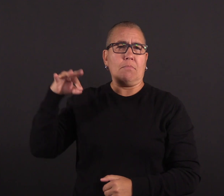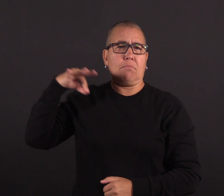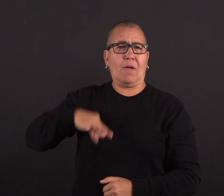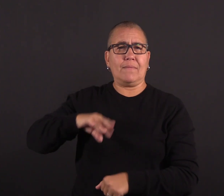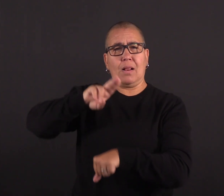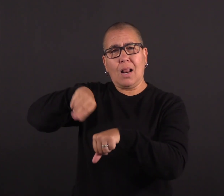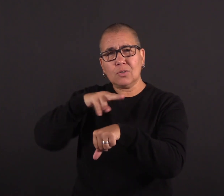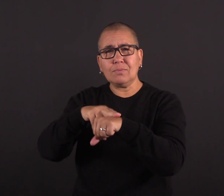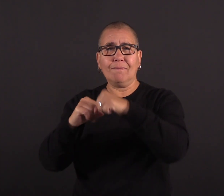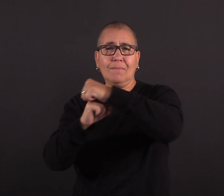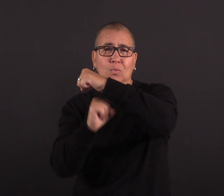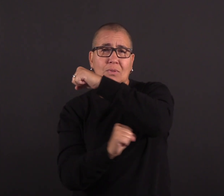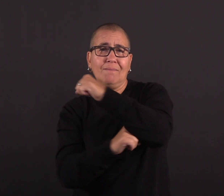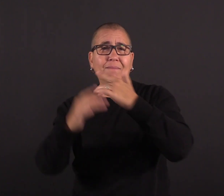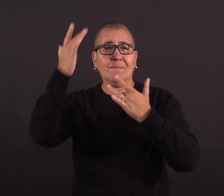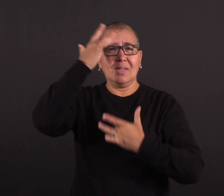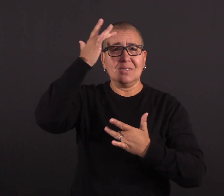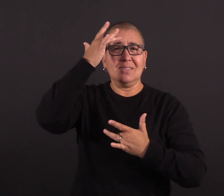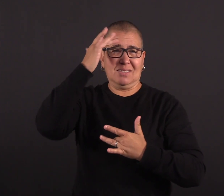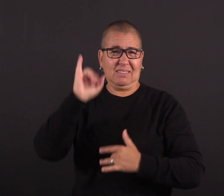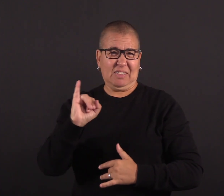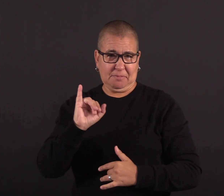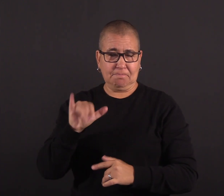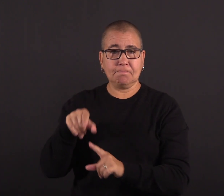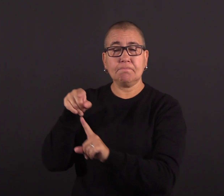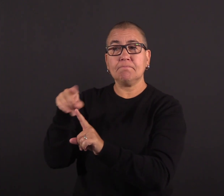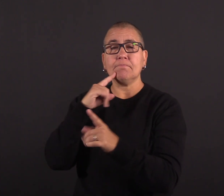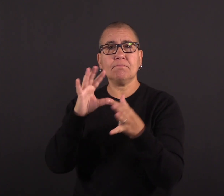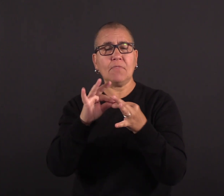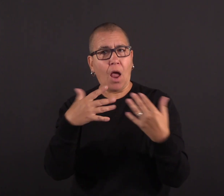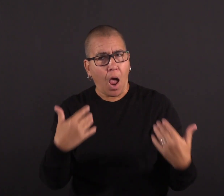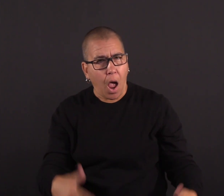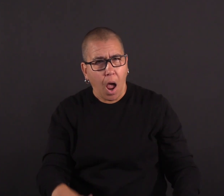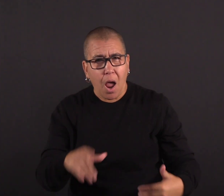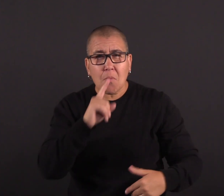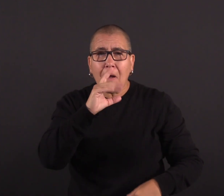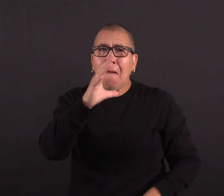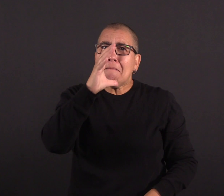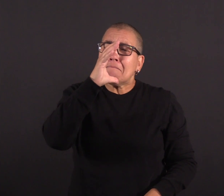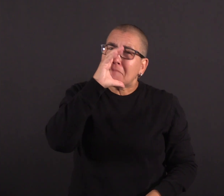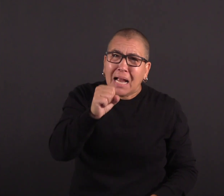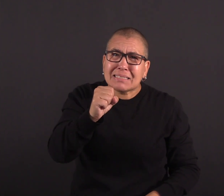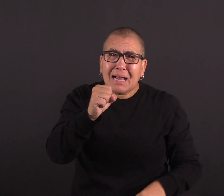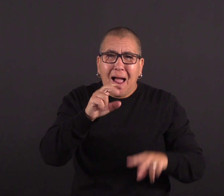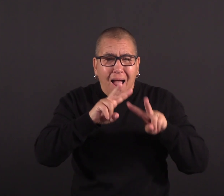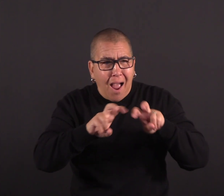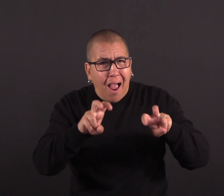Why it might or might not work It makes sense why the location